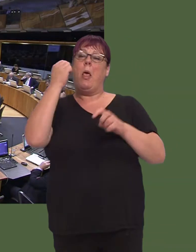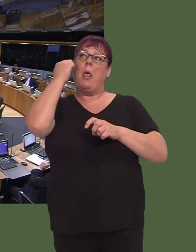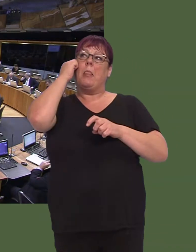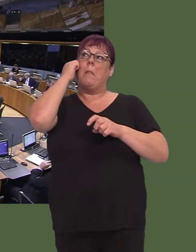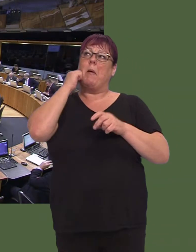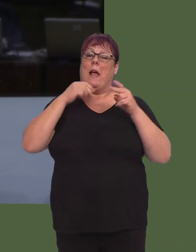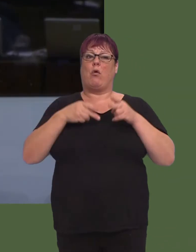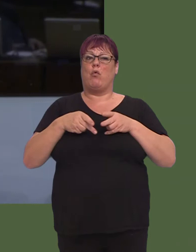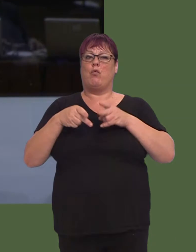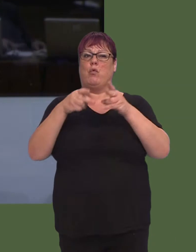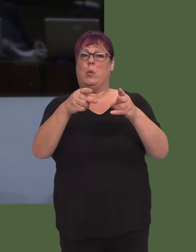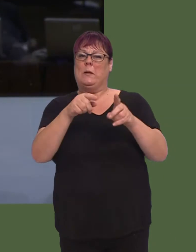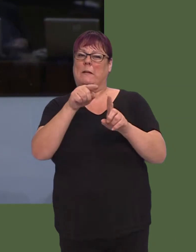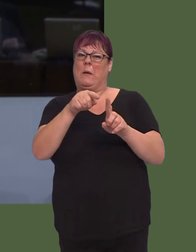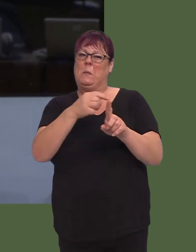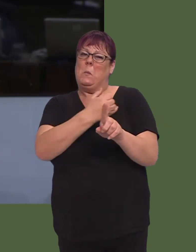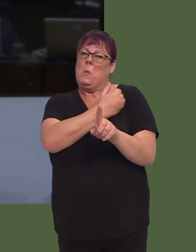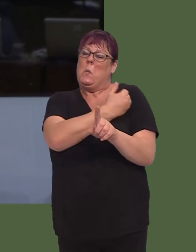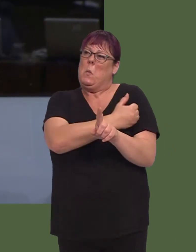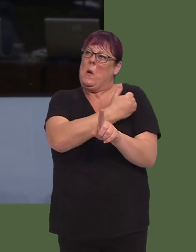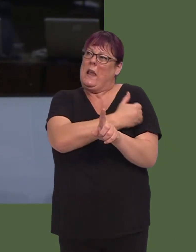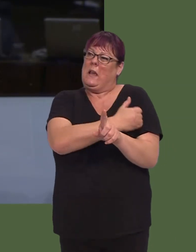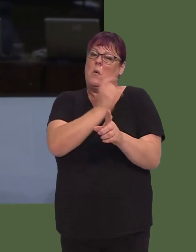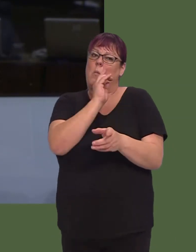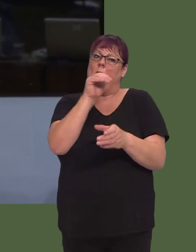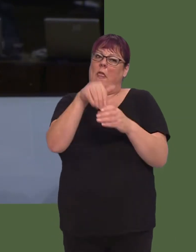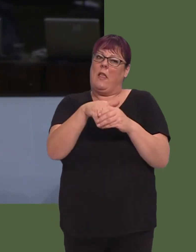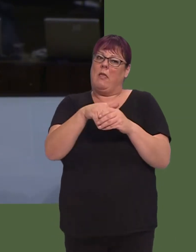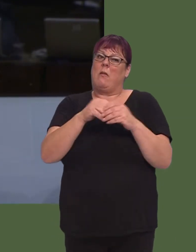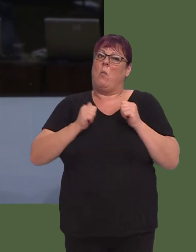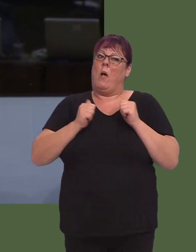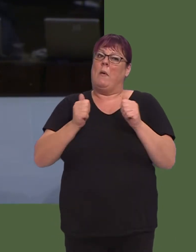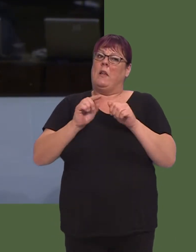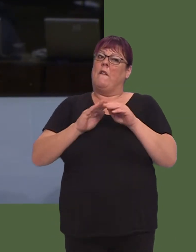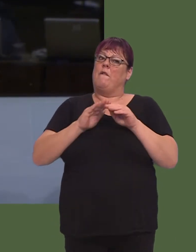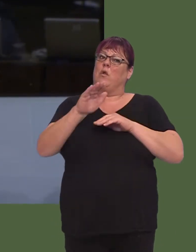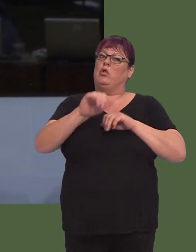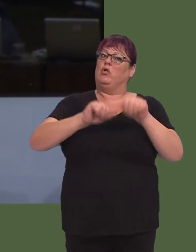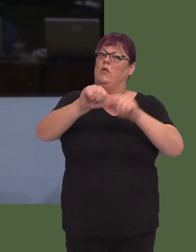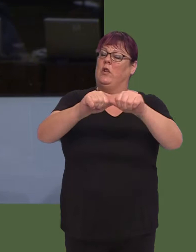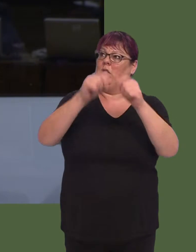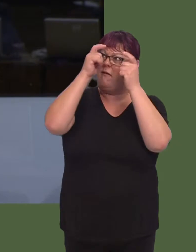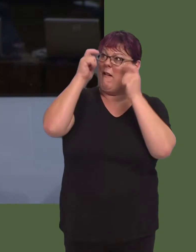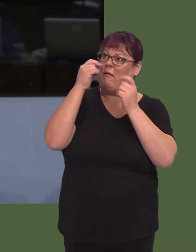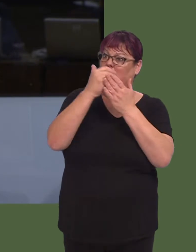the criteria set out in the Well-being of Future Generations Act'. I think this is a key moment.